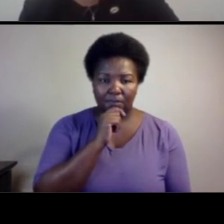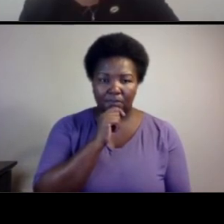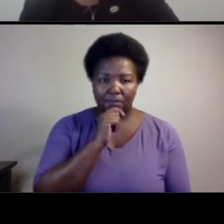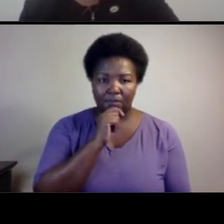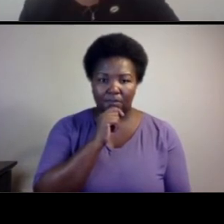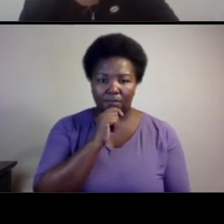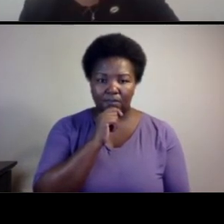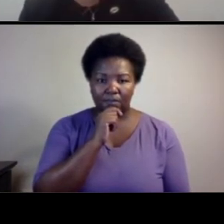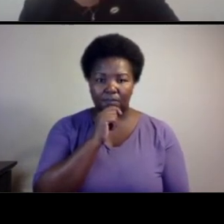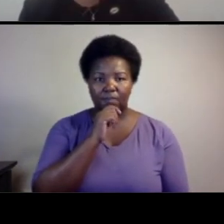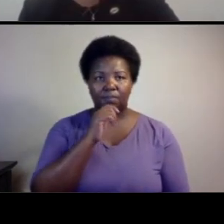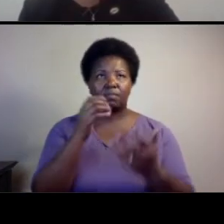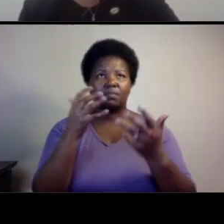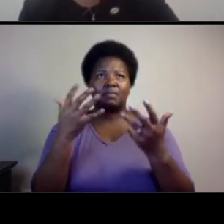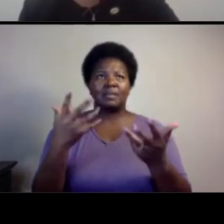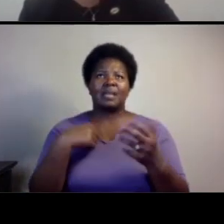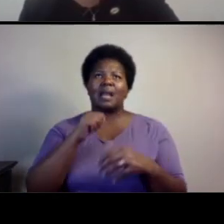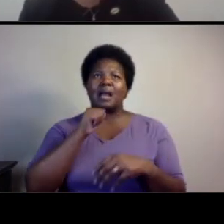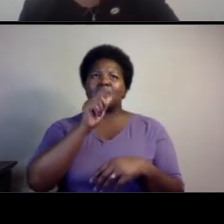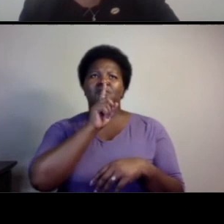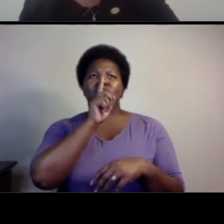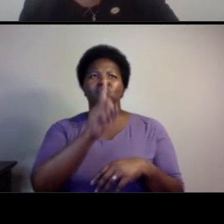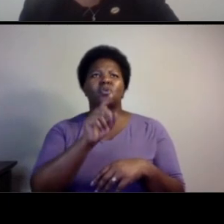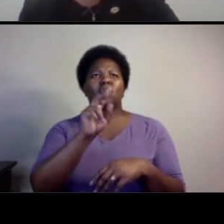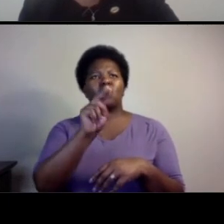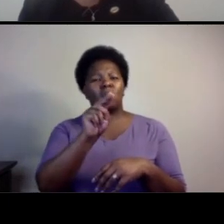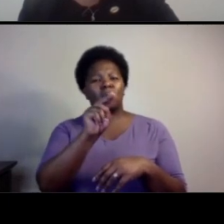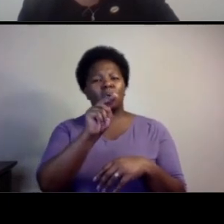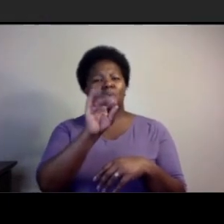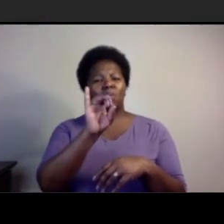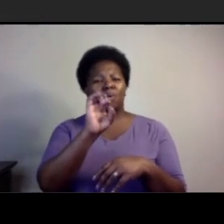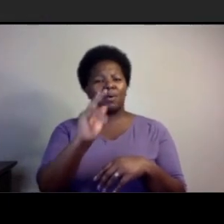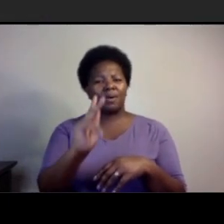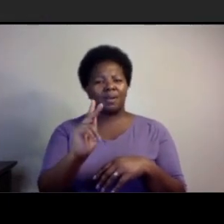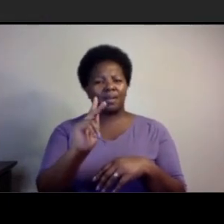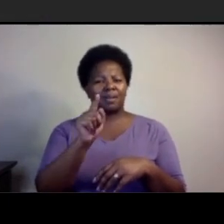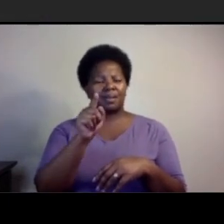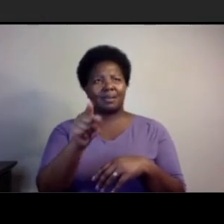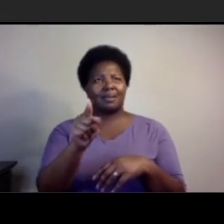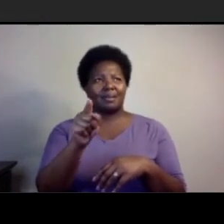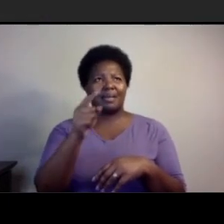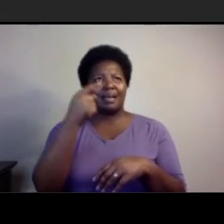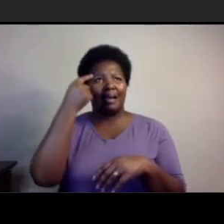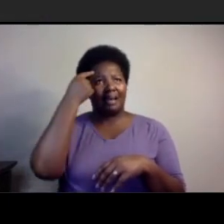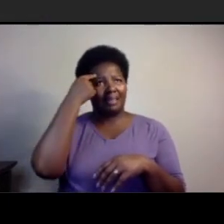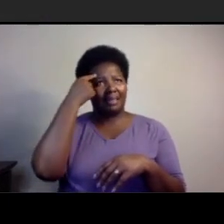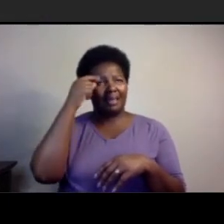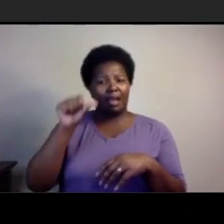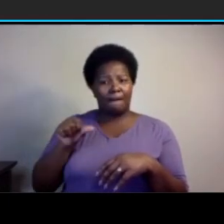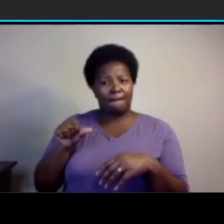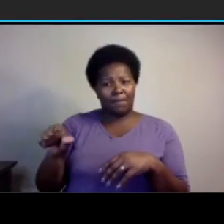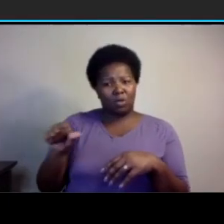oh i i'm not sure naked there i think there are push buttons available but uh